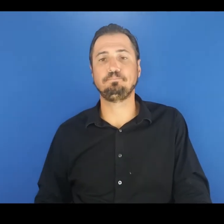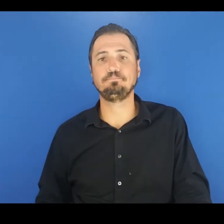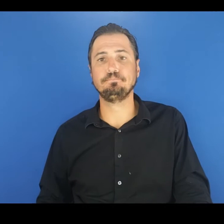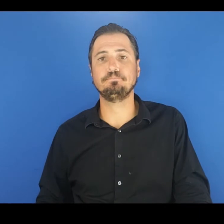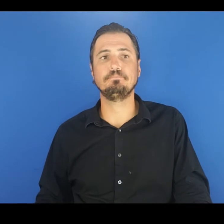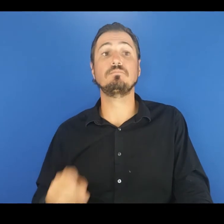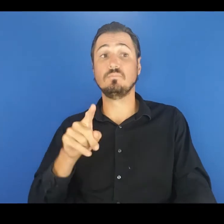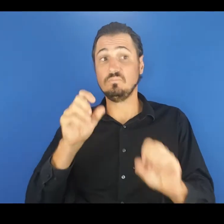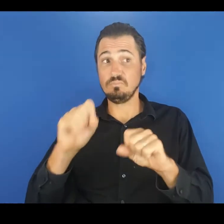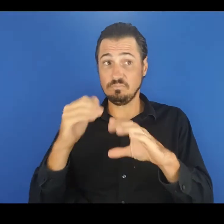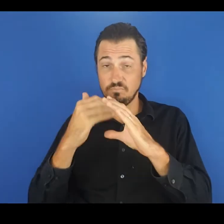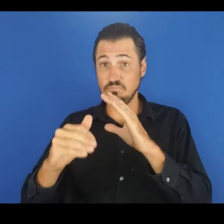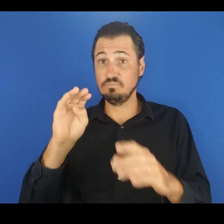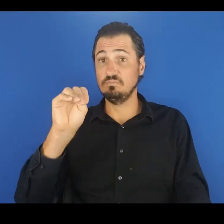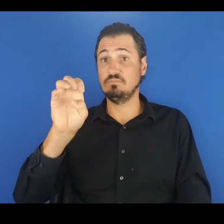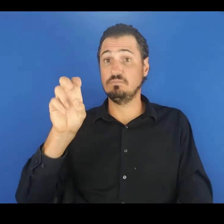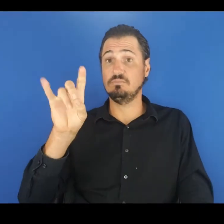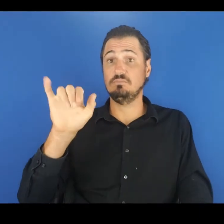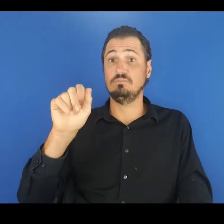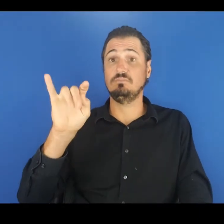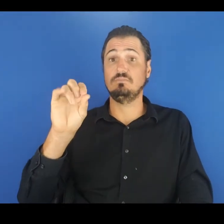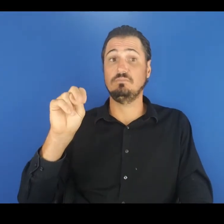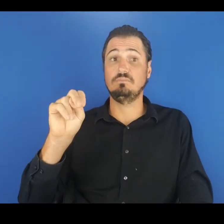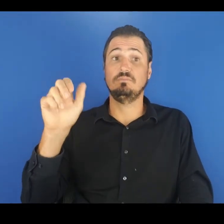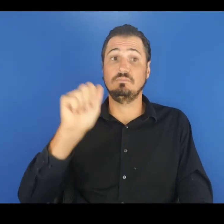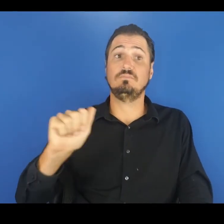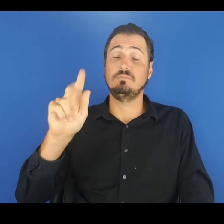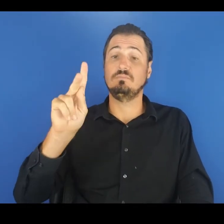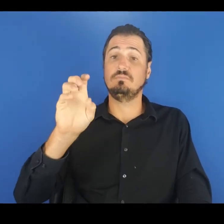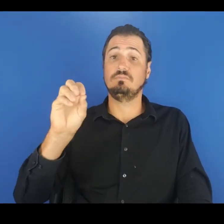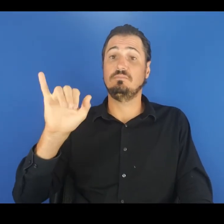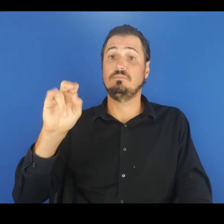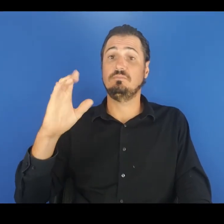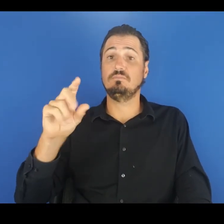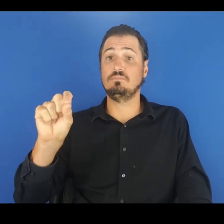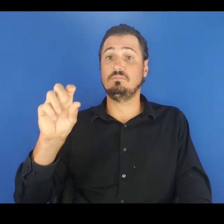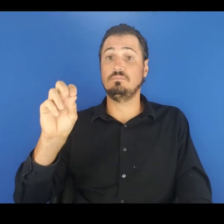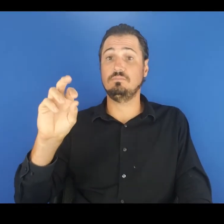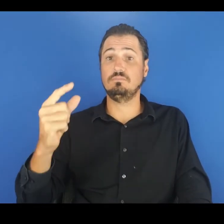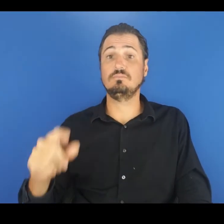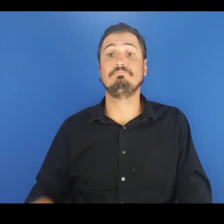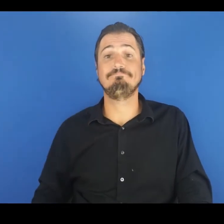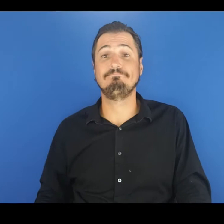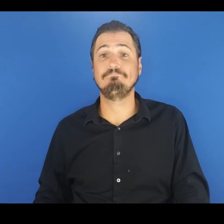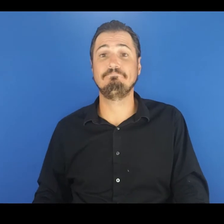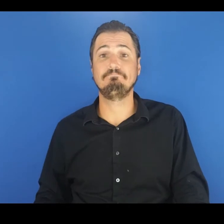237. Or email them at mediation@keoinc.org